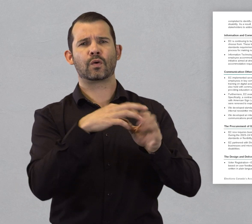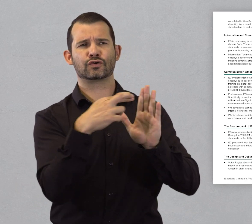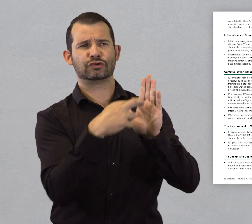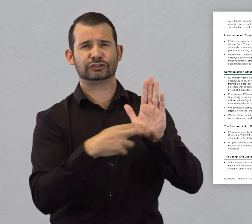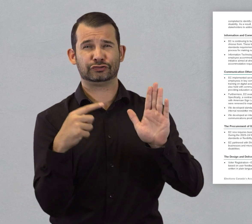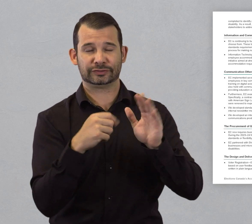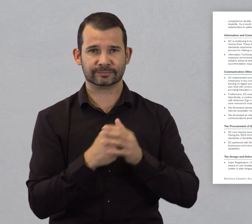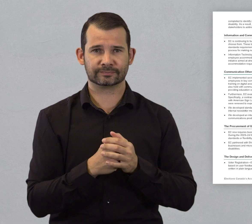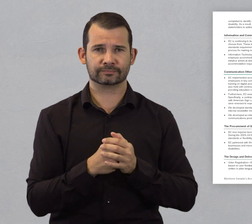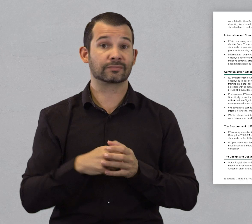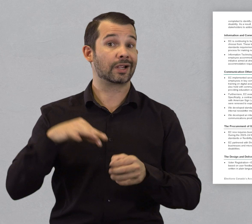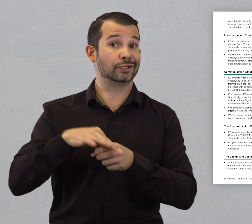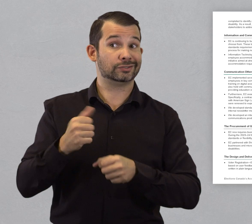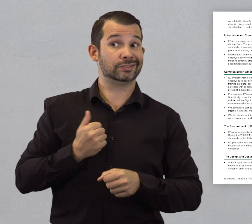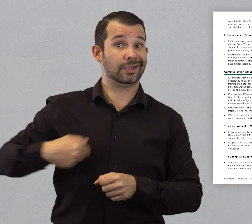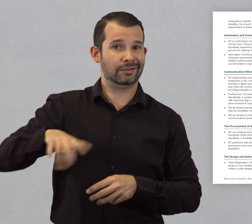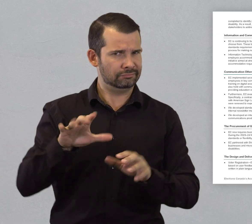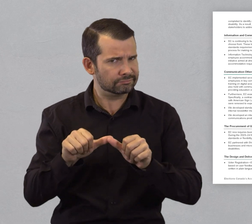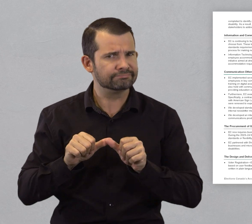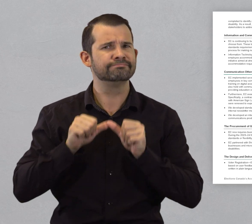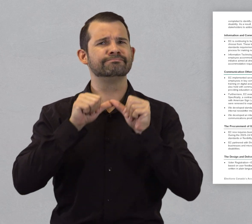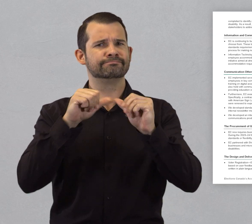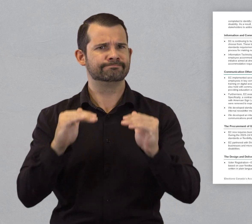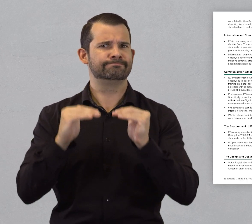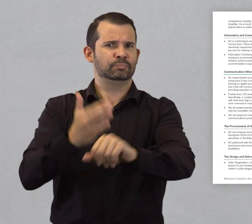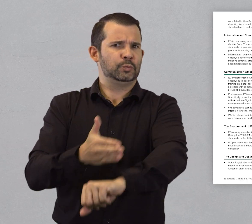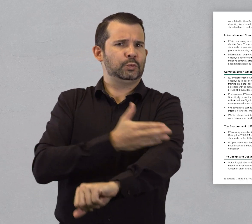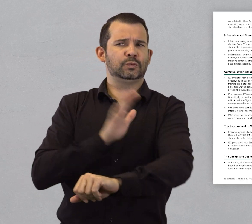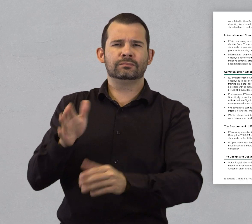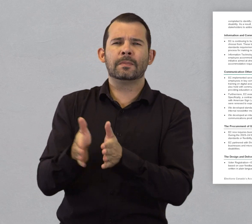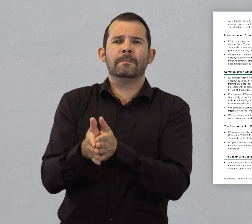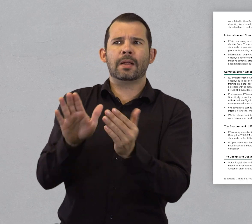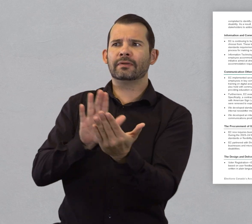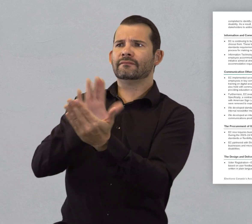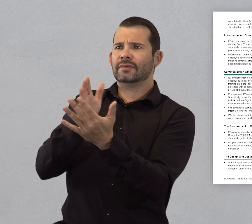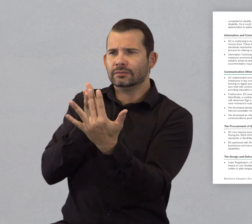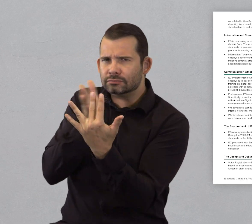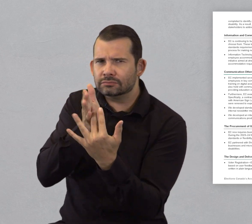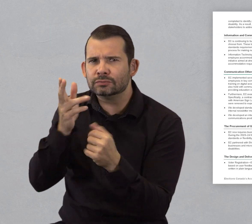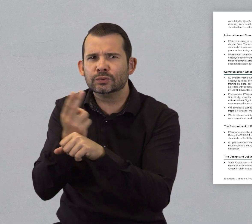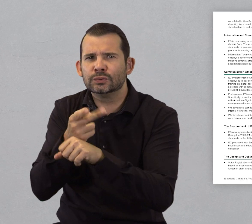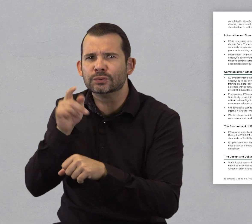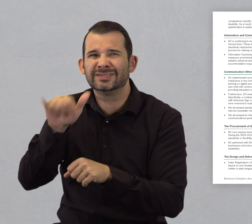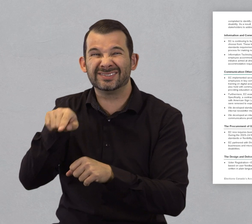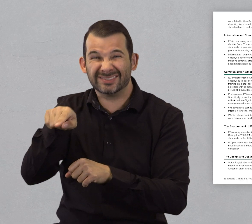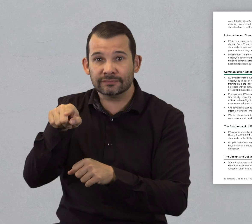• Voter Registration—EC continues to make improvements to its public-facing registration